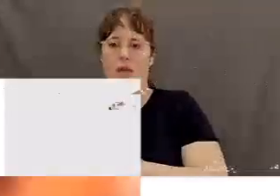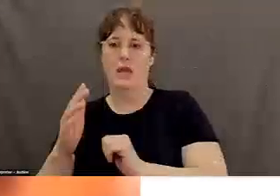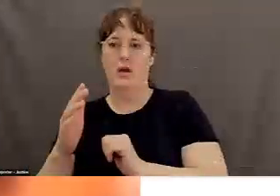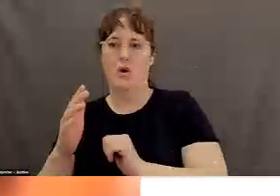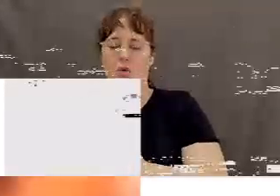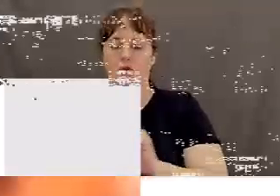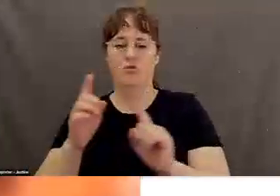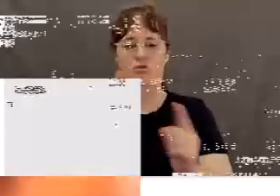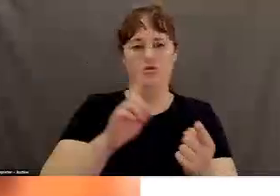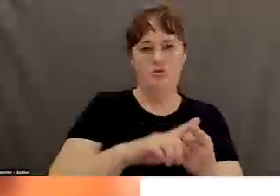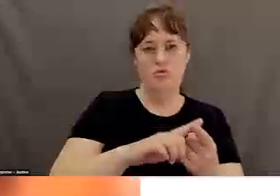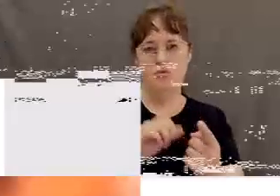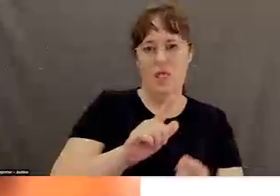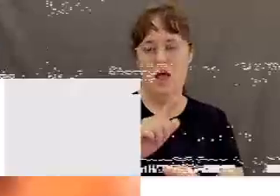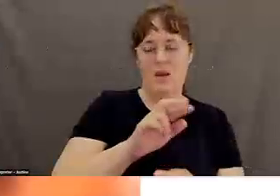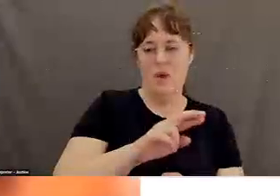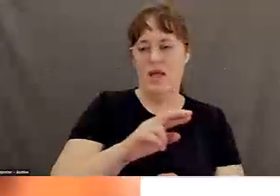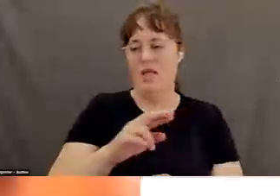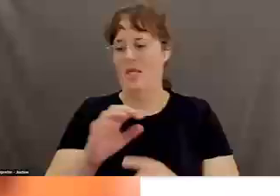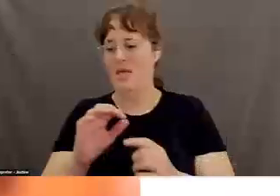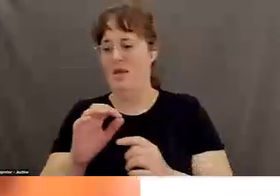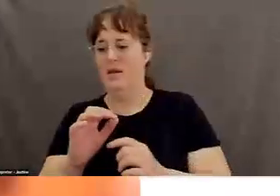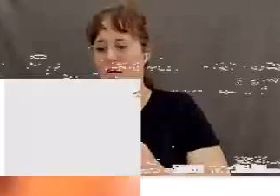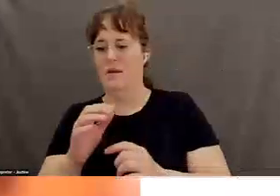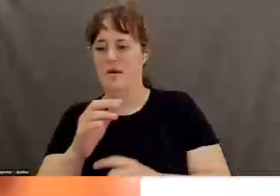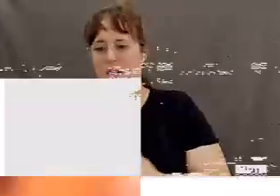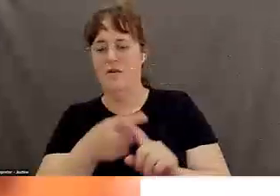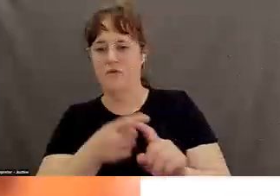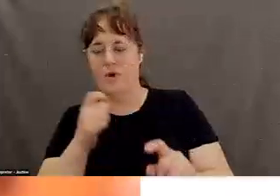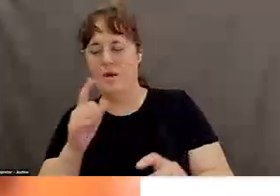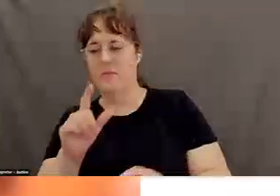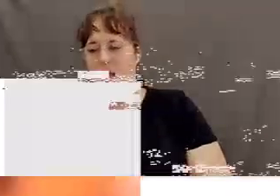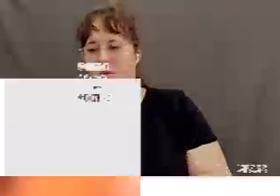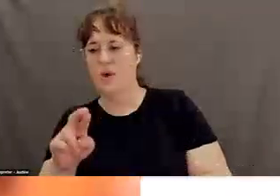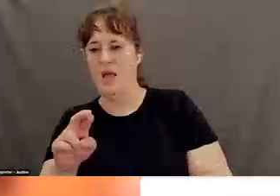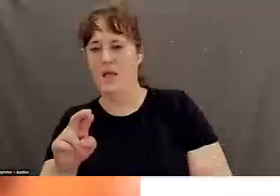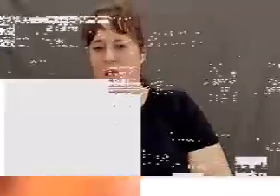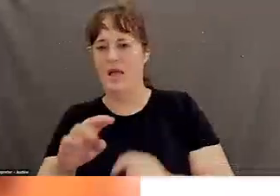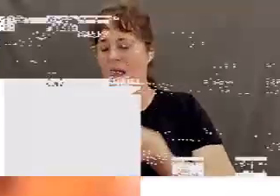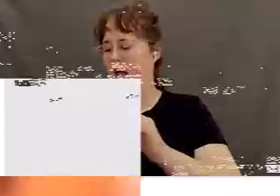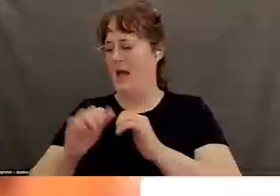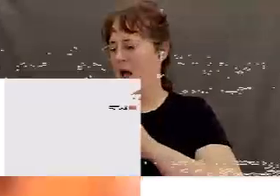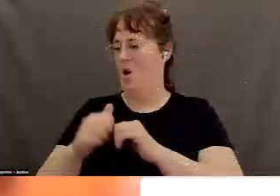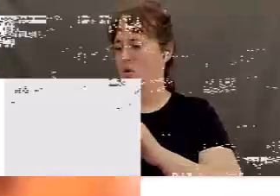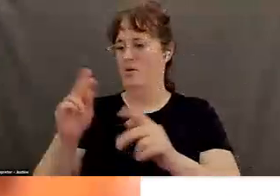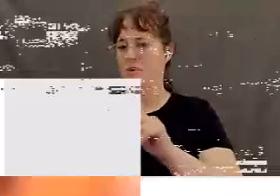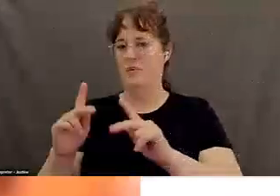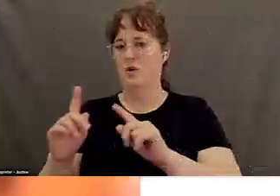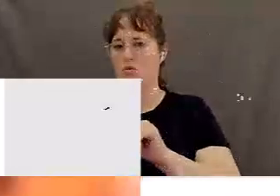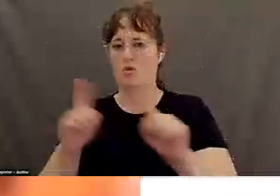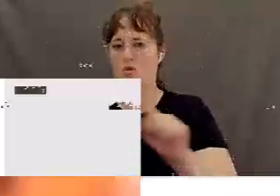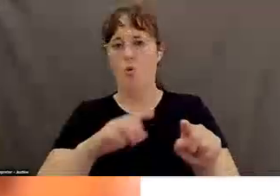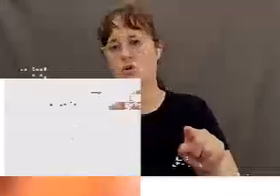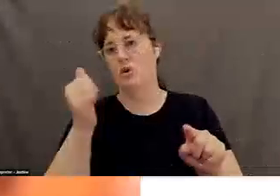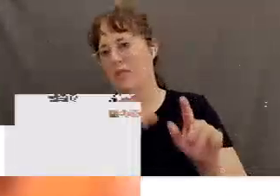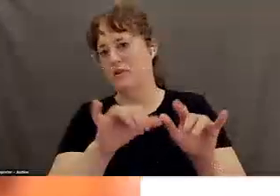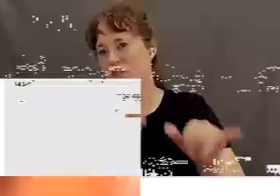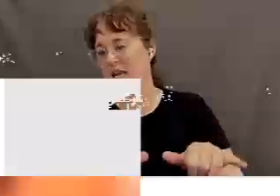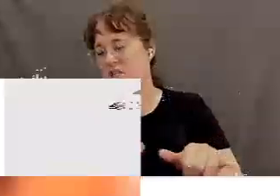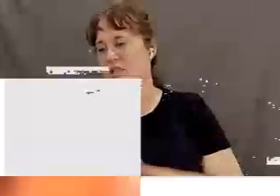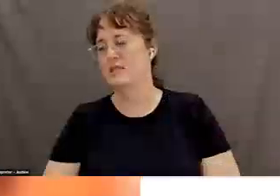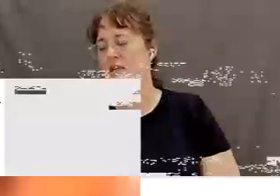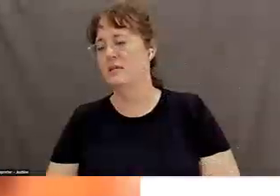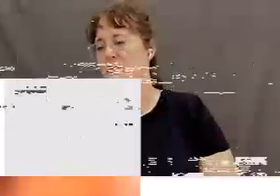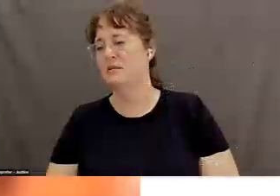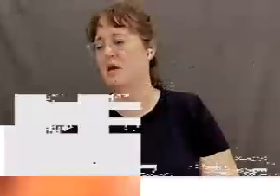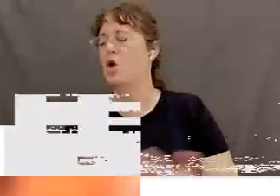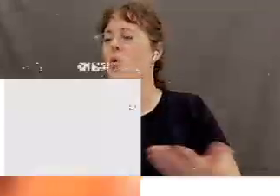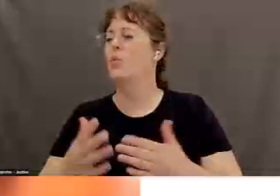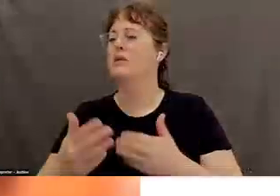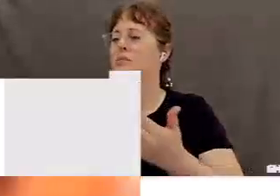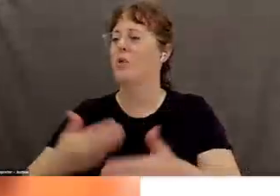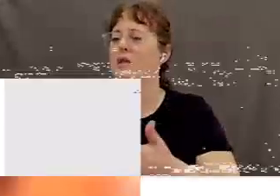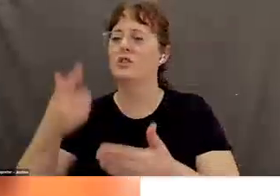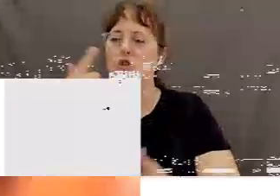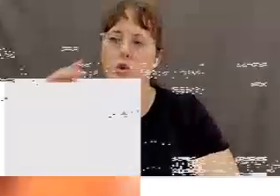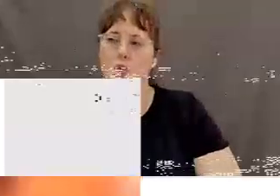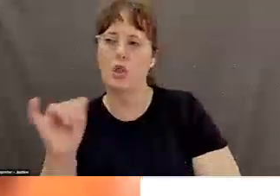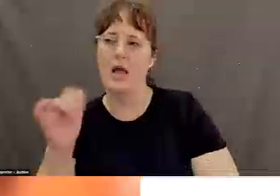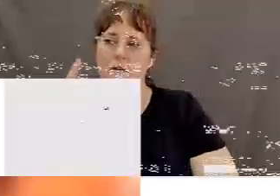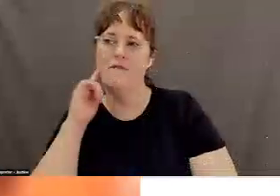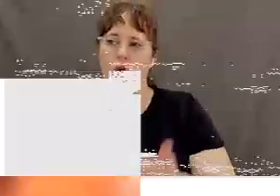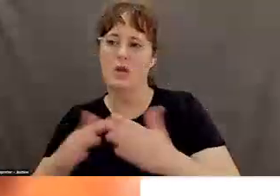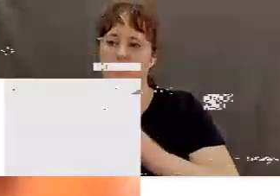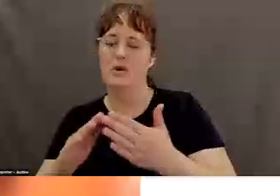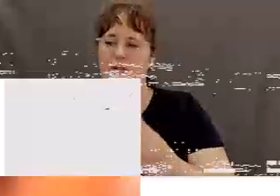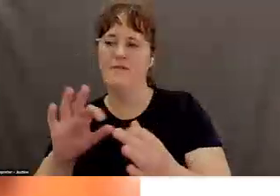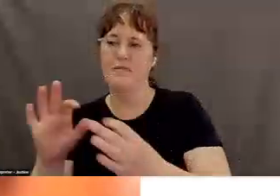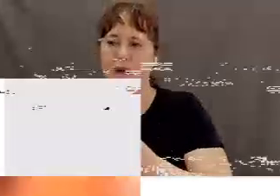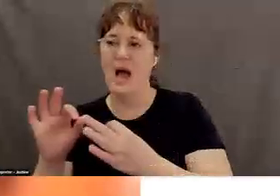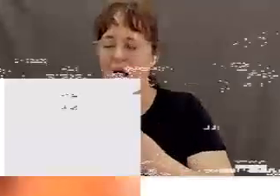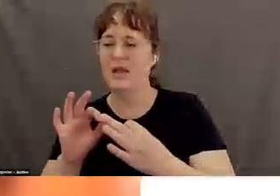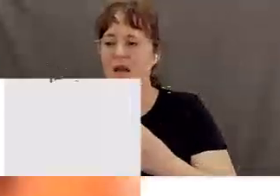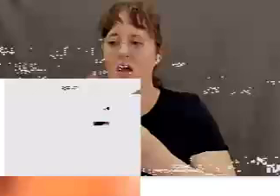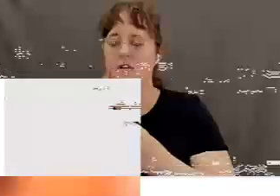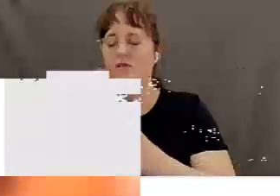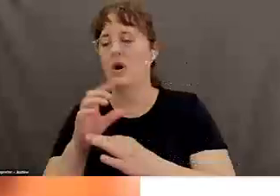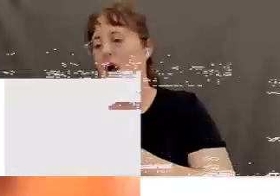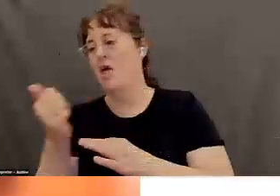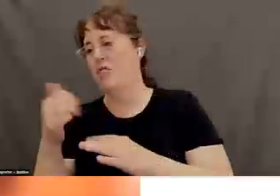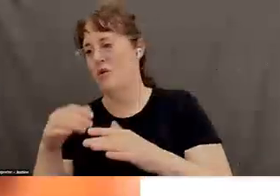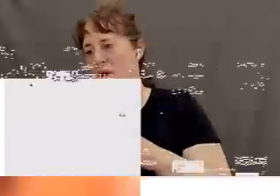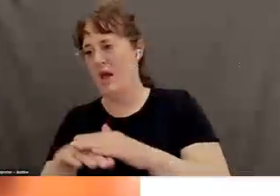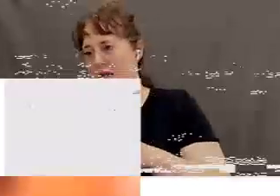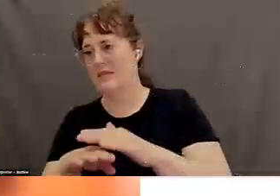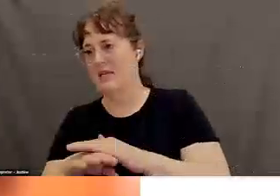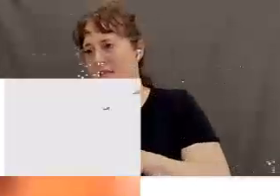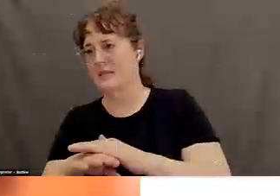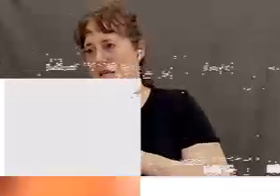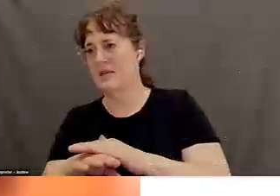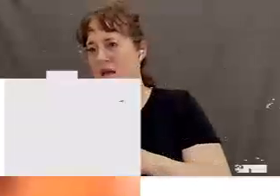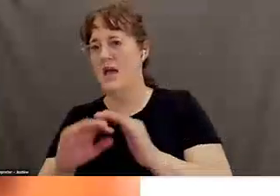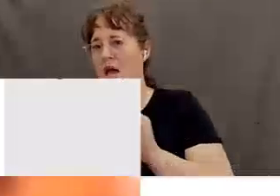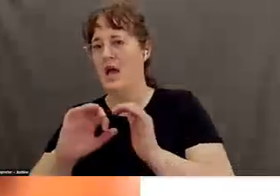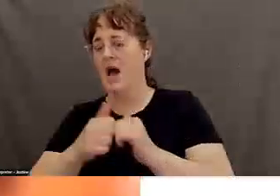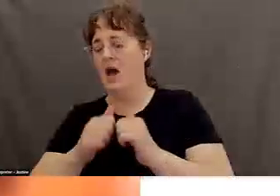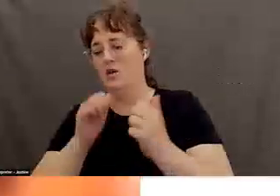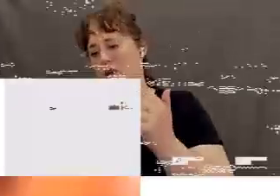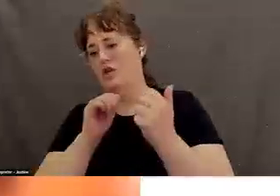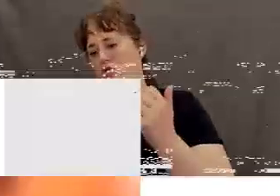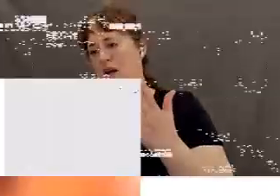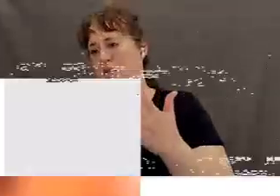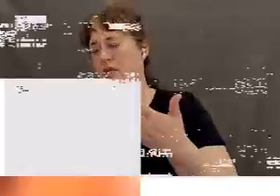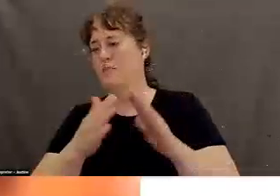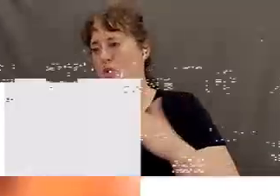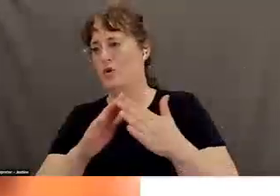Boardroom: Do we have strategies to get those riders to or from Alaska Junction or Delridge stations instead? And then just what would be the process around incorporating community feedback to make sure that we're providing alternative access, and addressing community concerns around that, and also just recognizing that